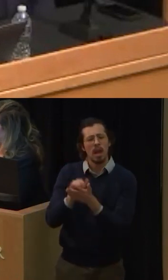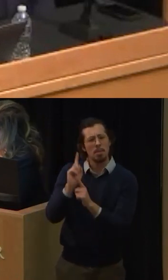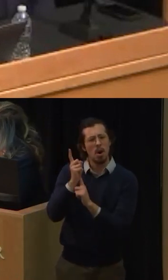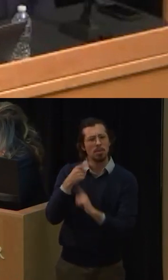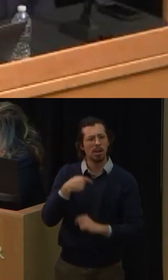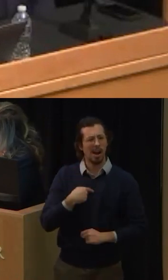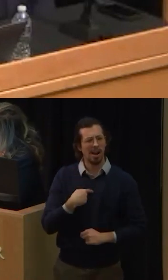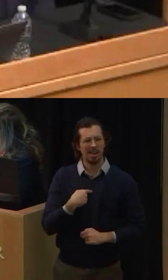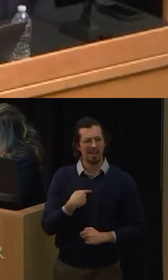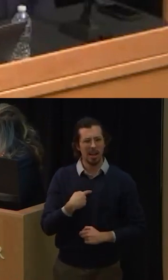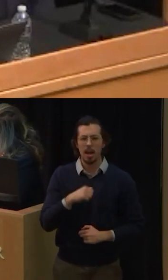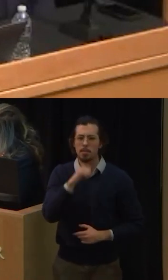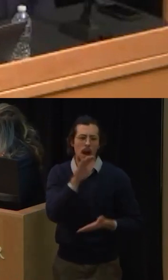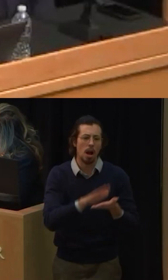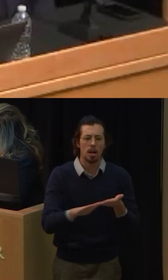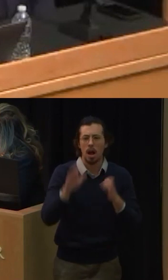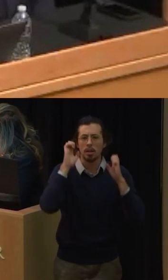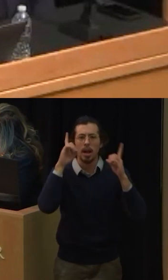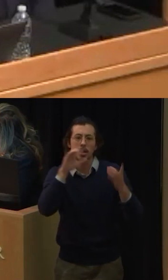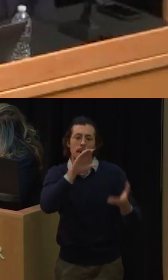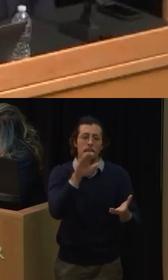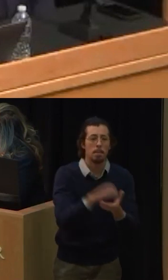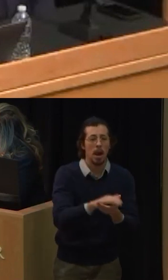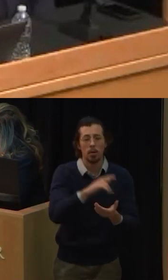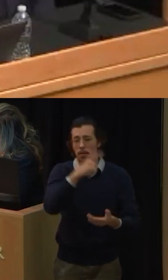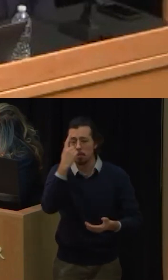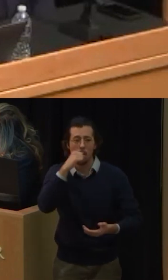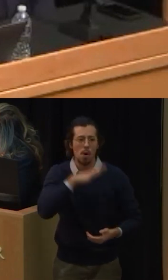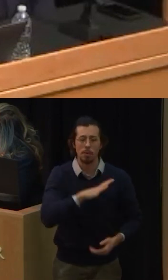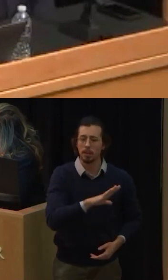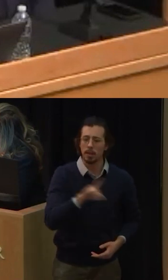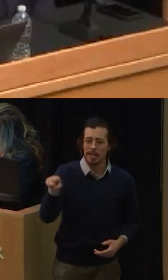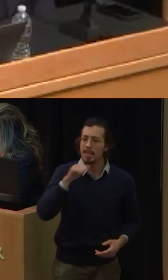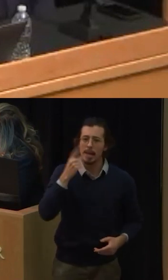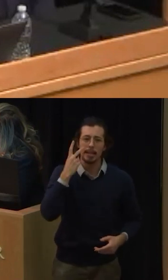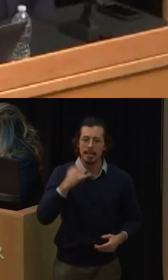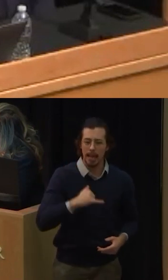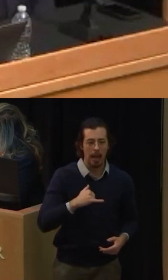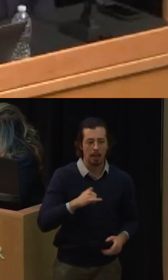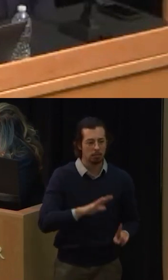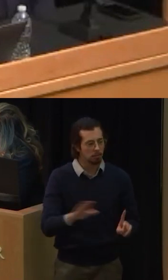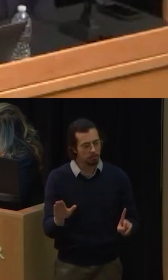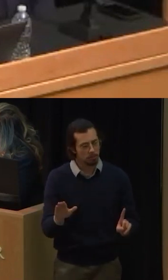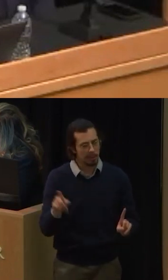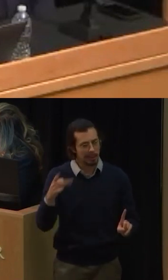I am not a college educated married Black woman, you know, married her college sweetheart. I'm not that.